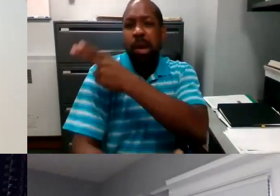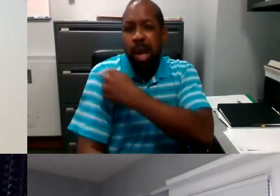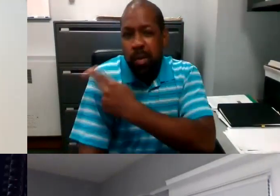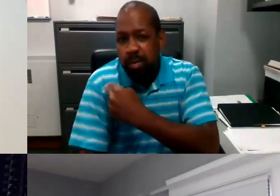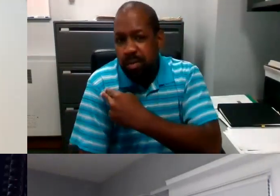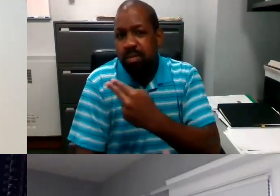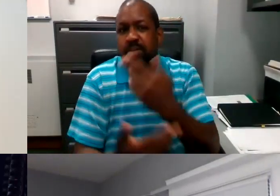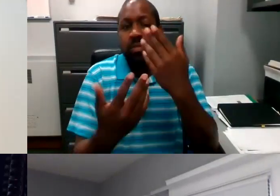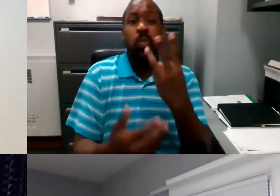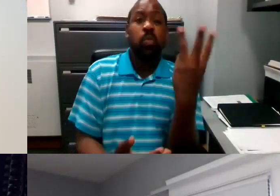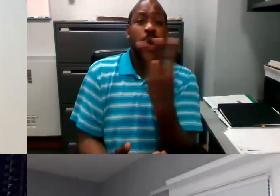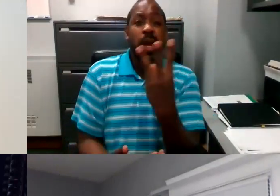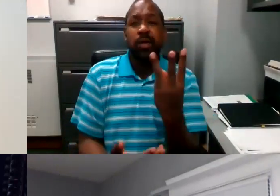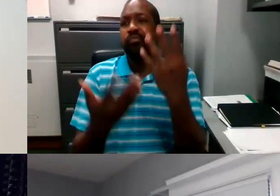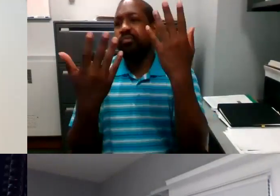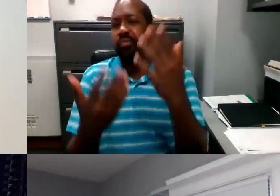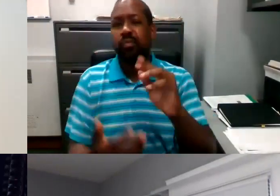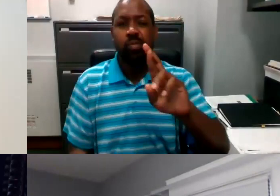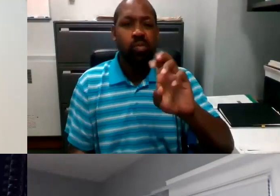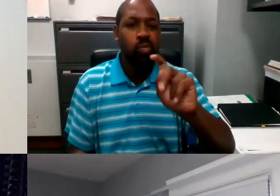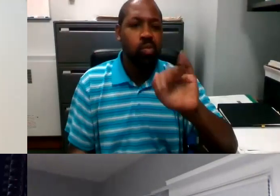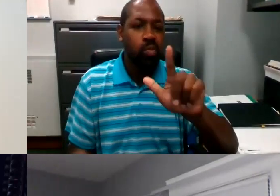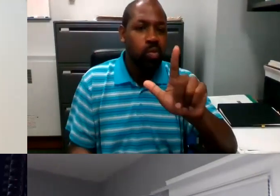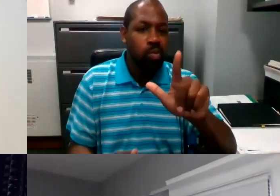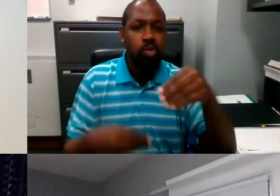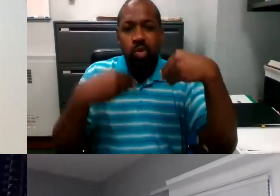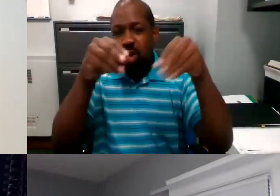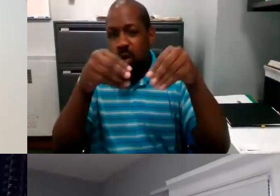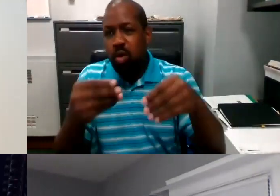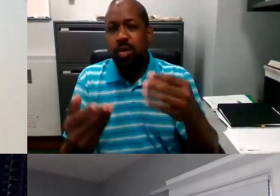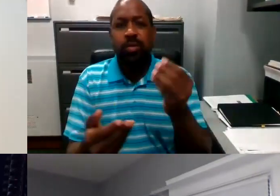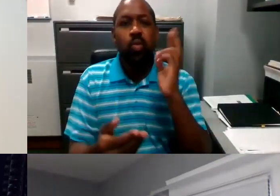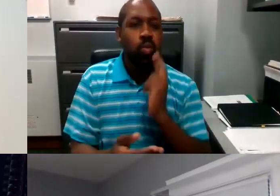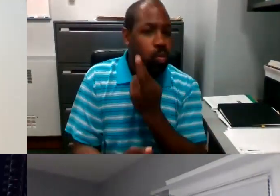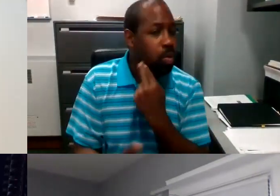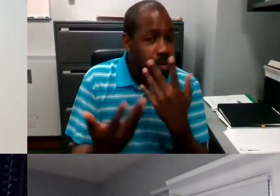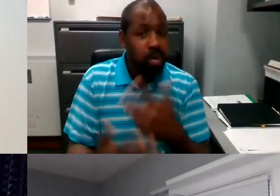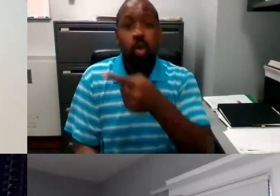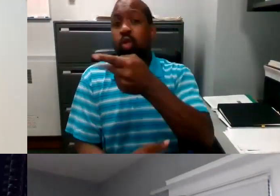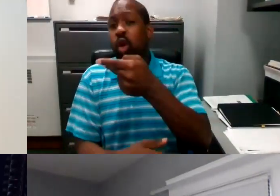WE'RE ALSO GOING TO HAVE DIFFERENT TOPICS, SUCH AS THE FIRST DAY, YOU KNOW, IT'S A MONDAY, MEETING FROM 2:00 TO 4:00.